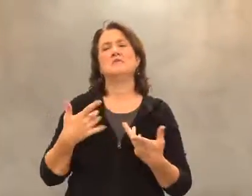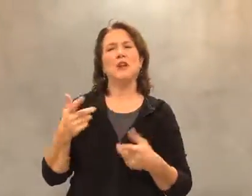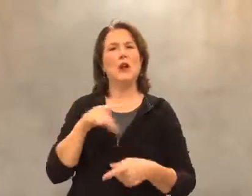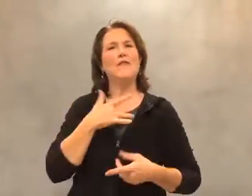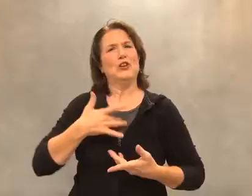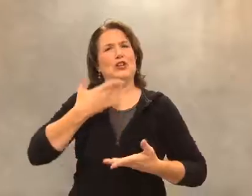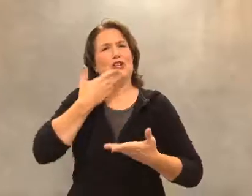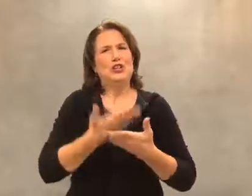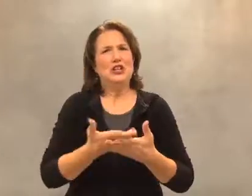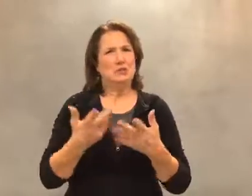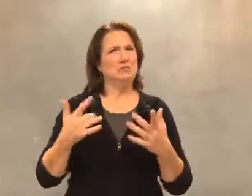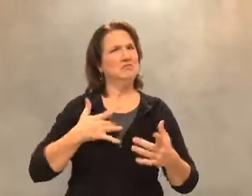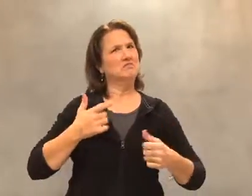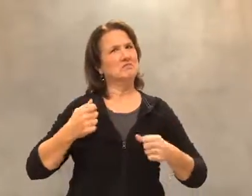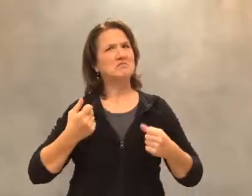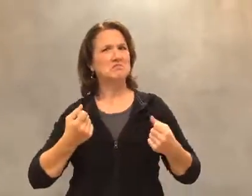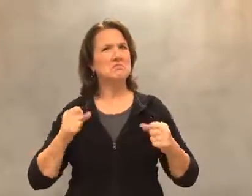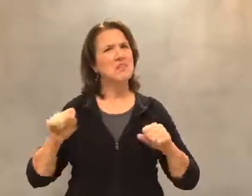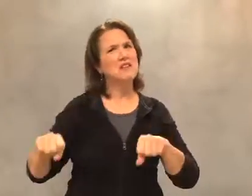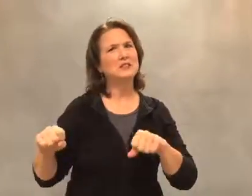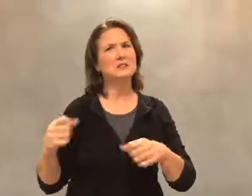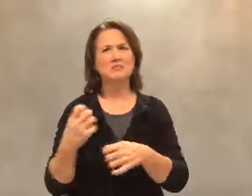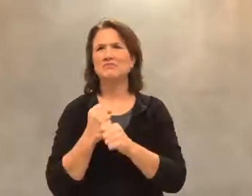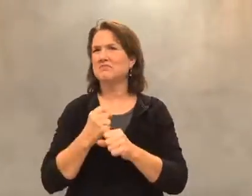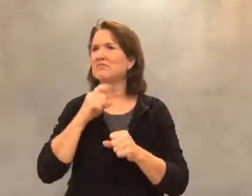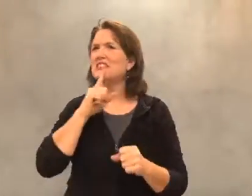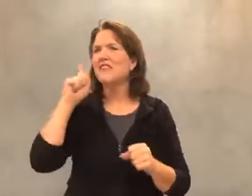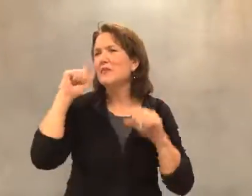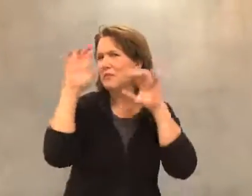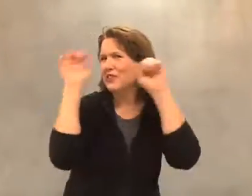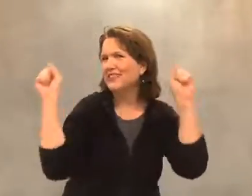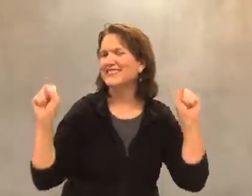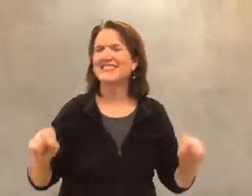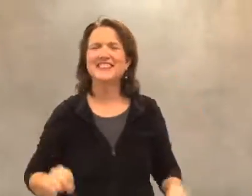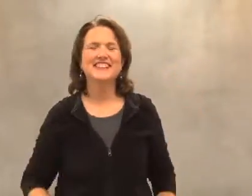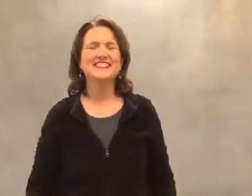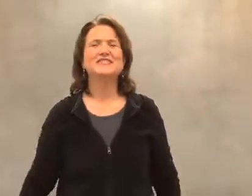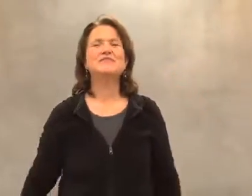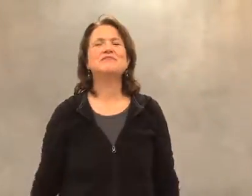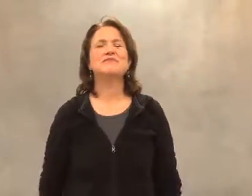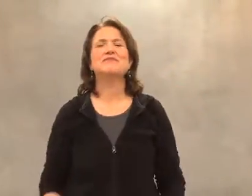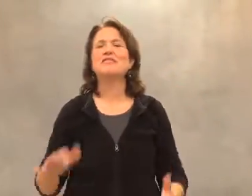We felt good about the possibility of getting a deaf president.